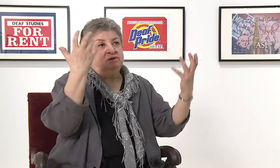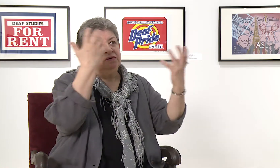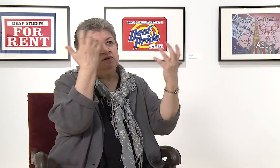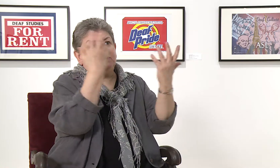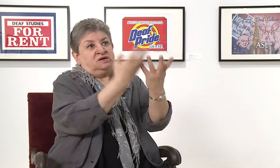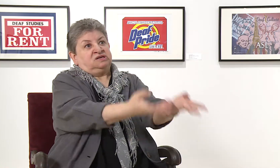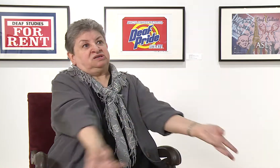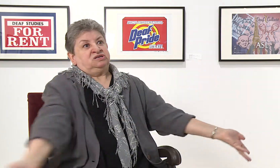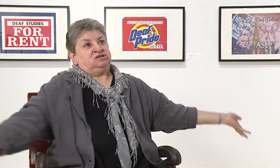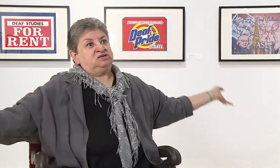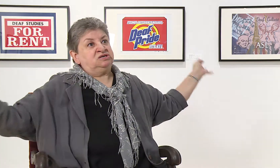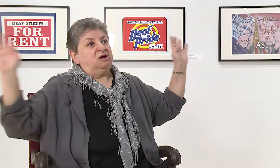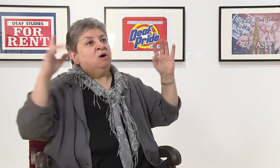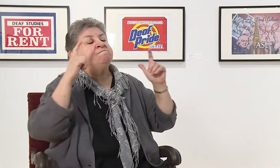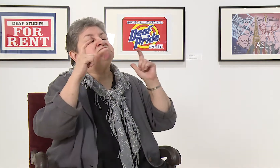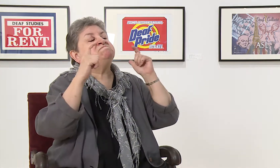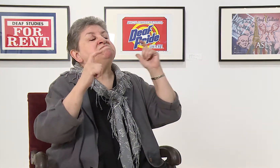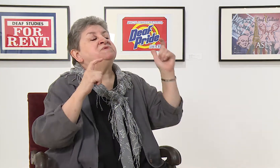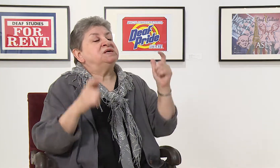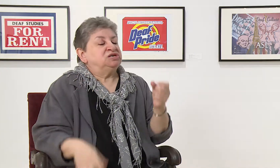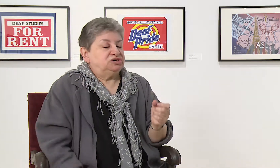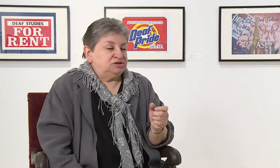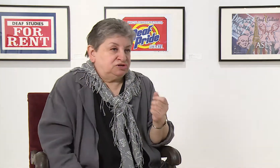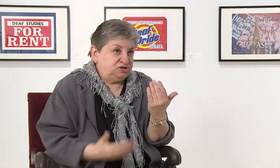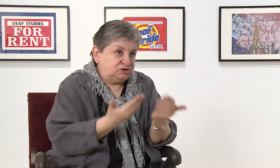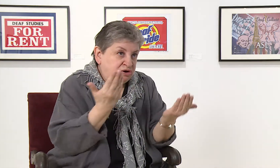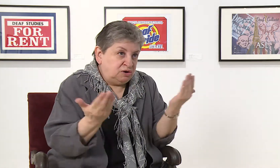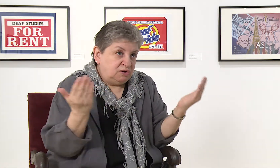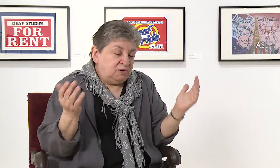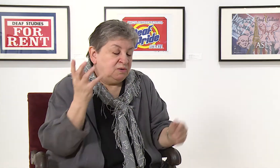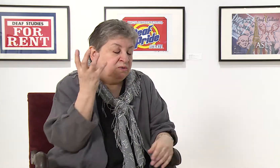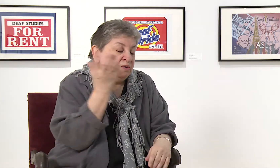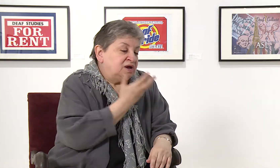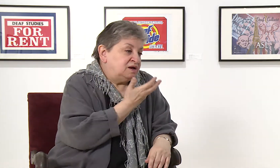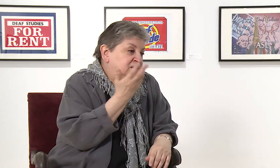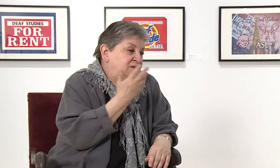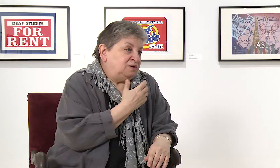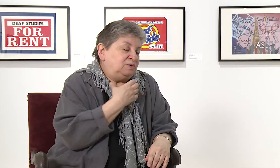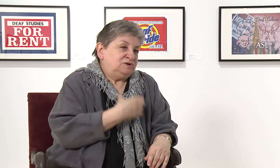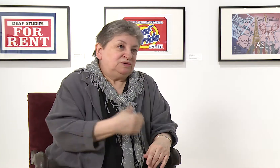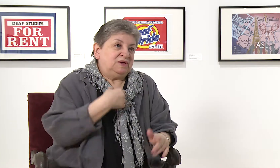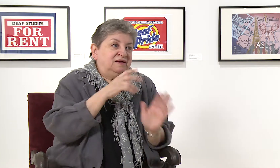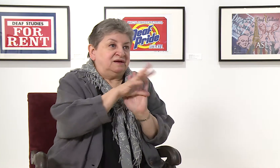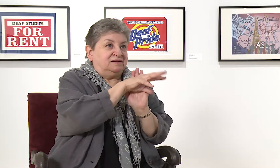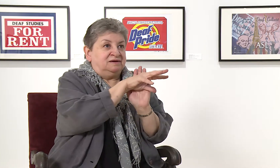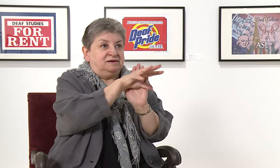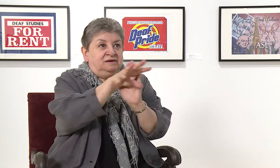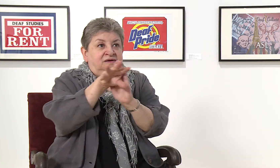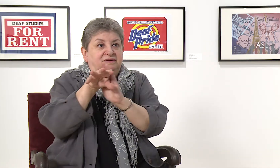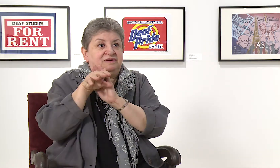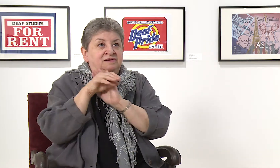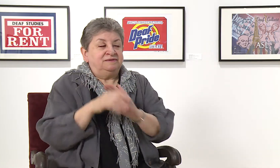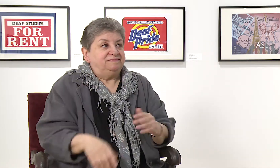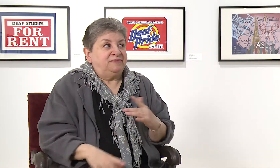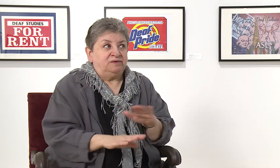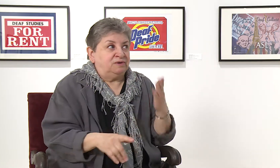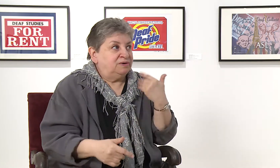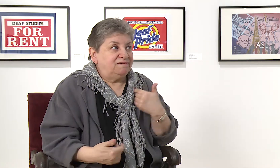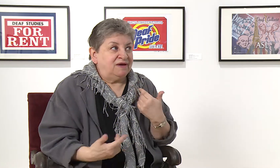It was such an incredibly large show. I wish we had video of the event.